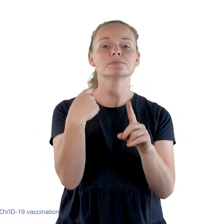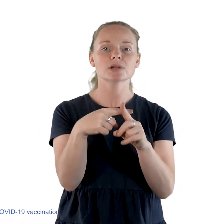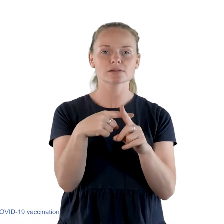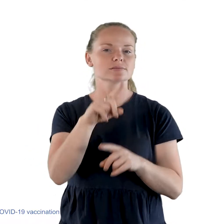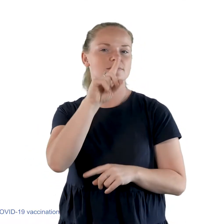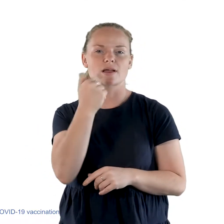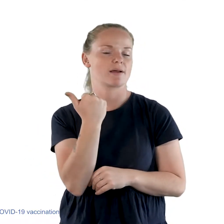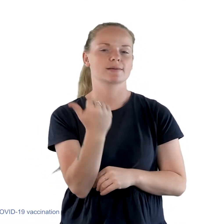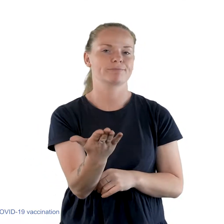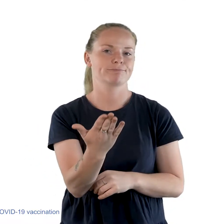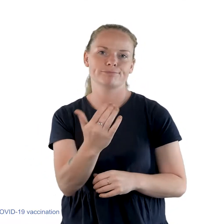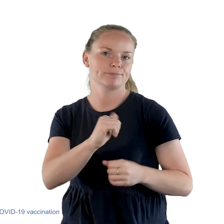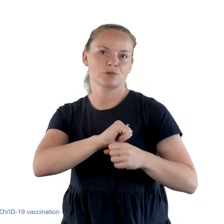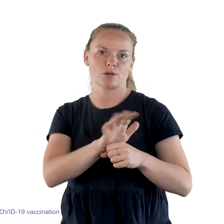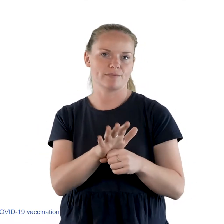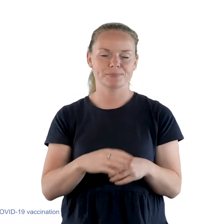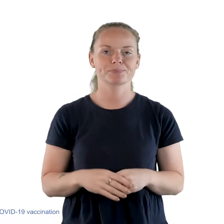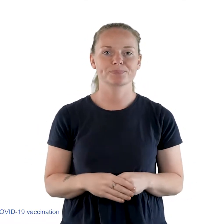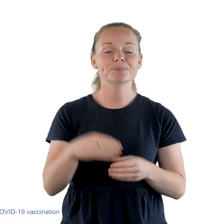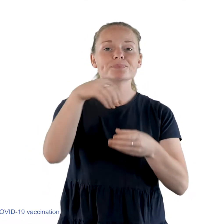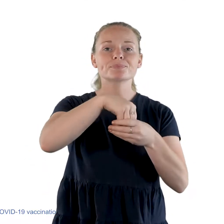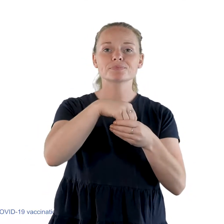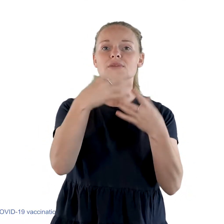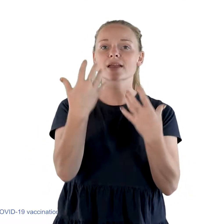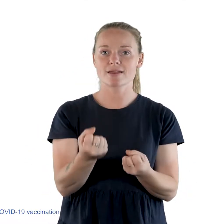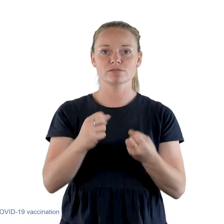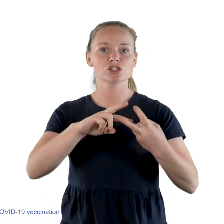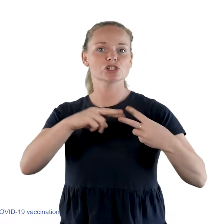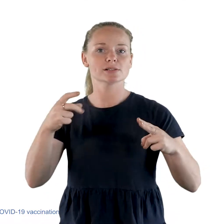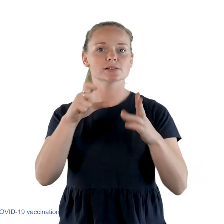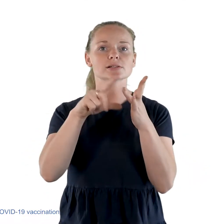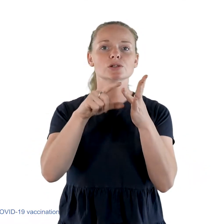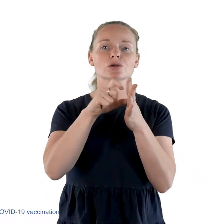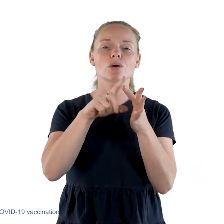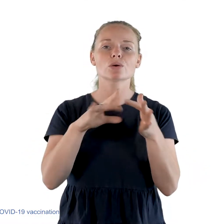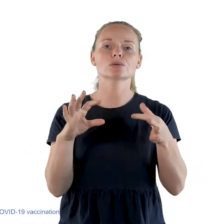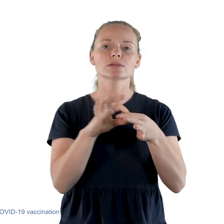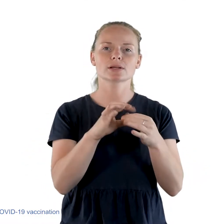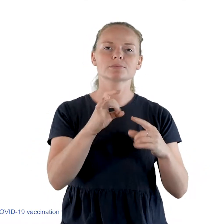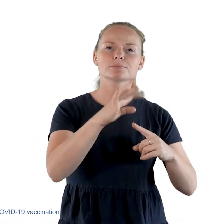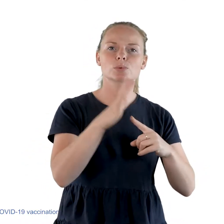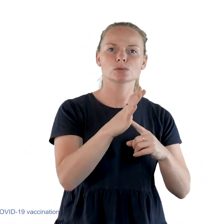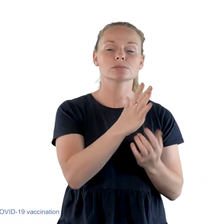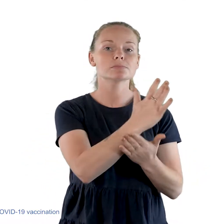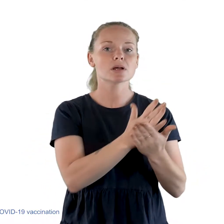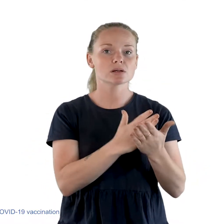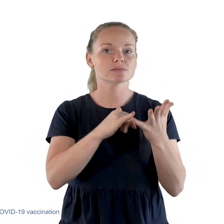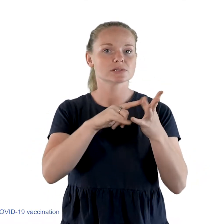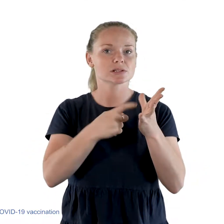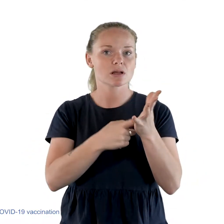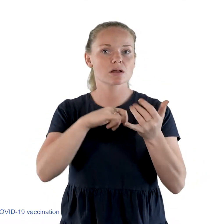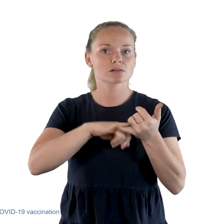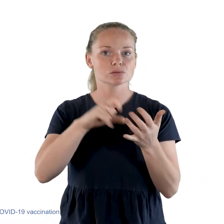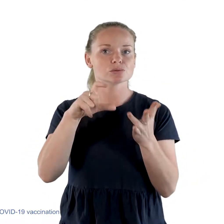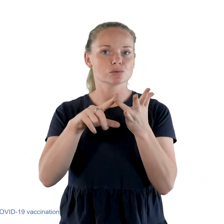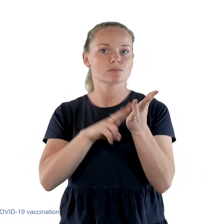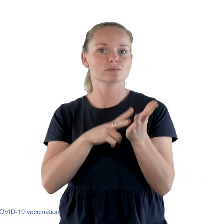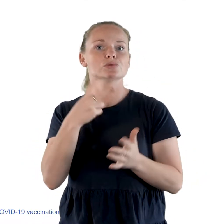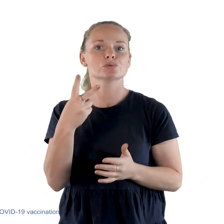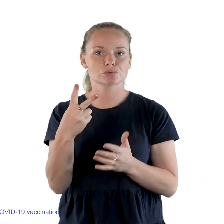and it cannot give you COVID-19. It contains the genetic code for an important part of the SARS-CoV-2